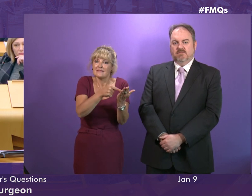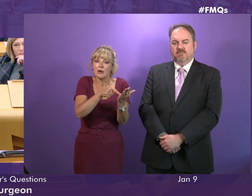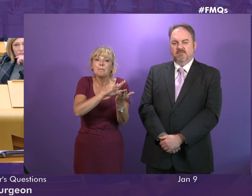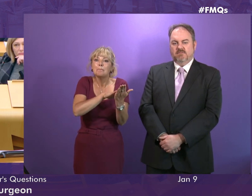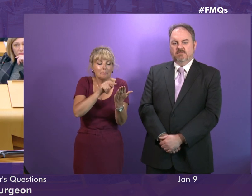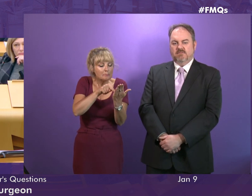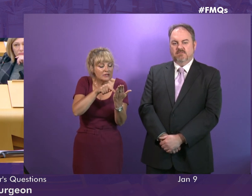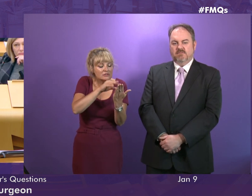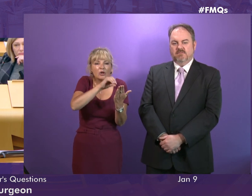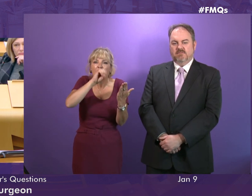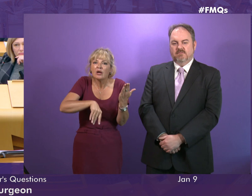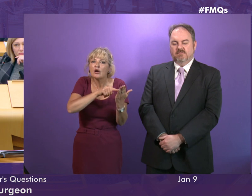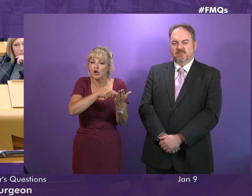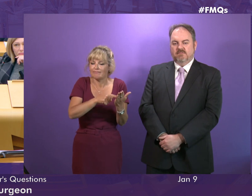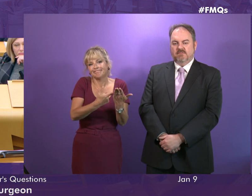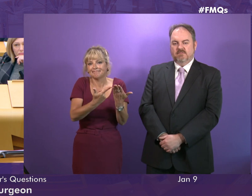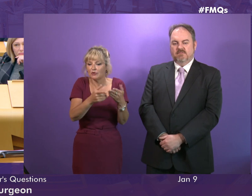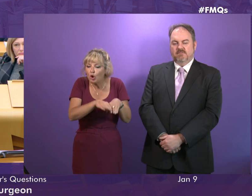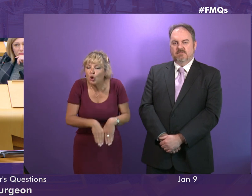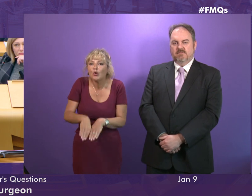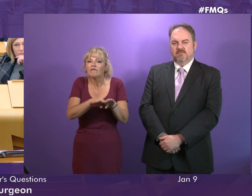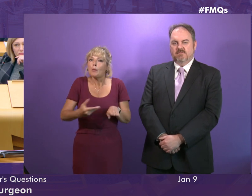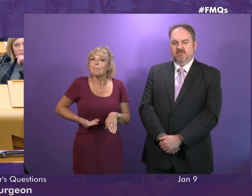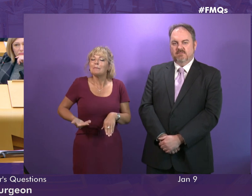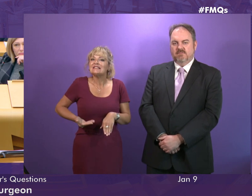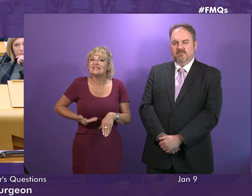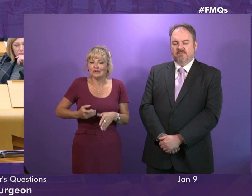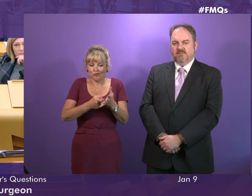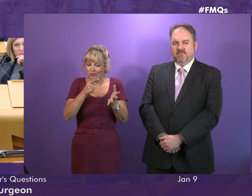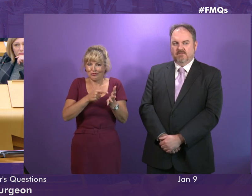uniform business rates, will make it virtually impossible for the Government to continue